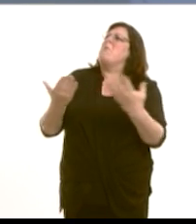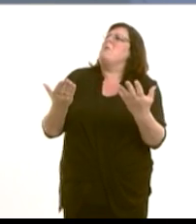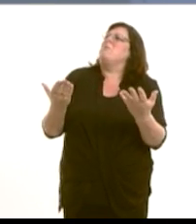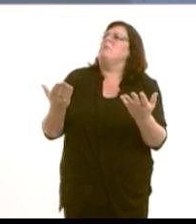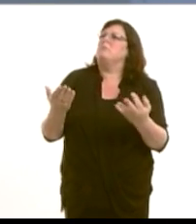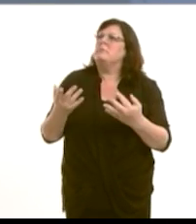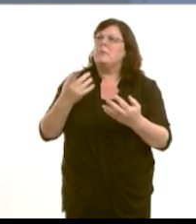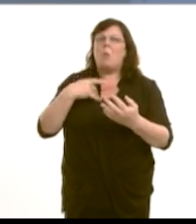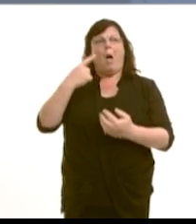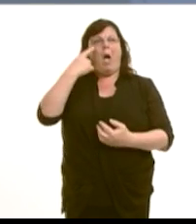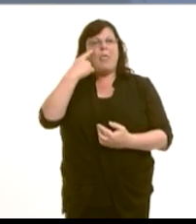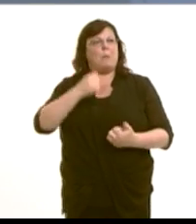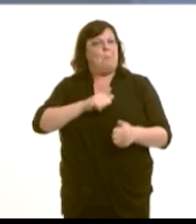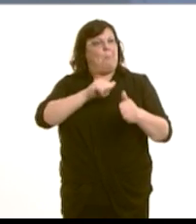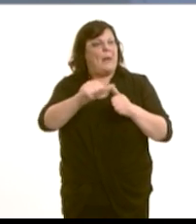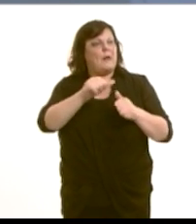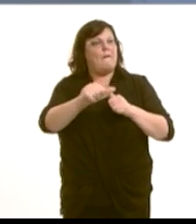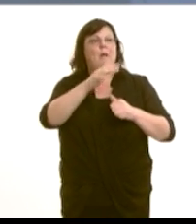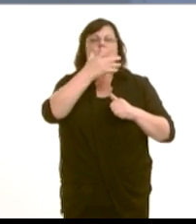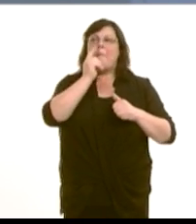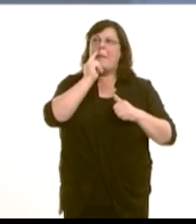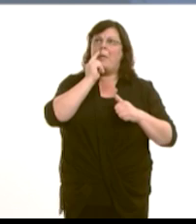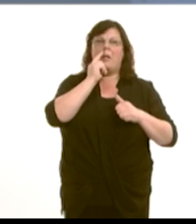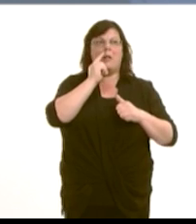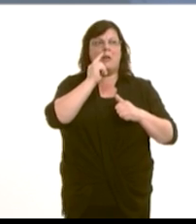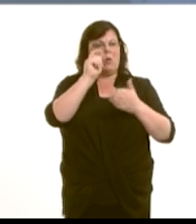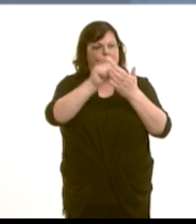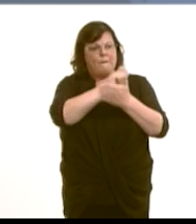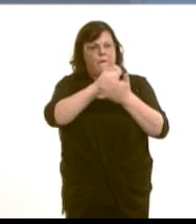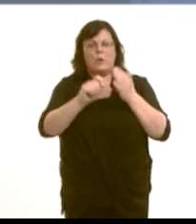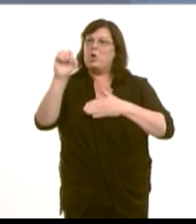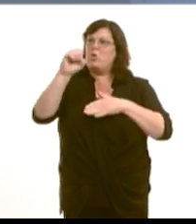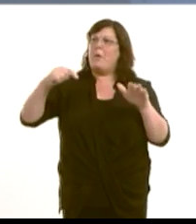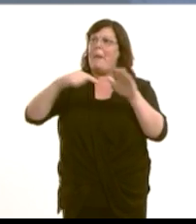that I see, and the people endorsed that at the ballot box on the referendum on 23 June.